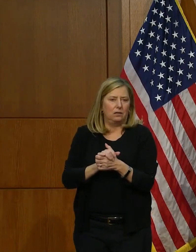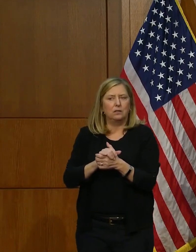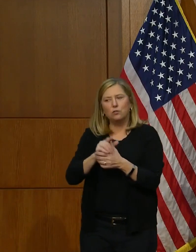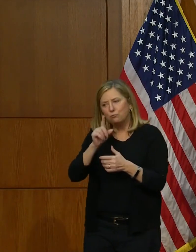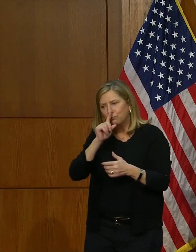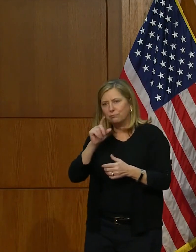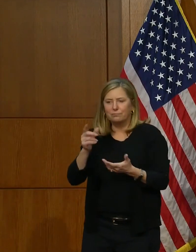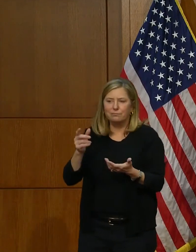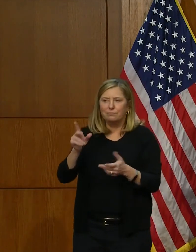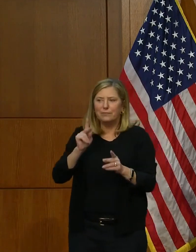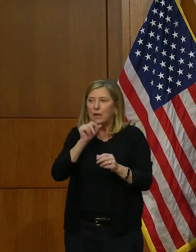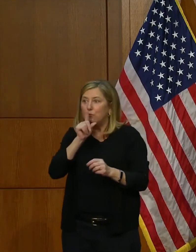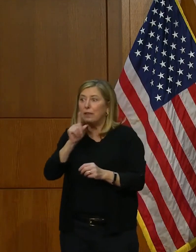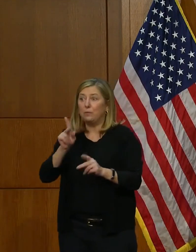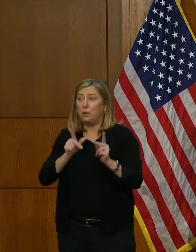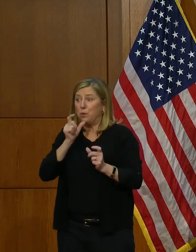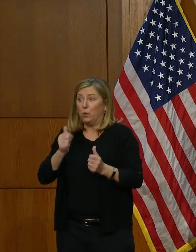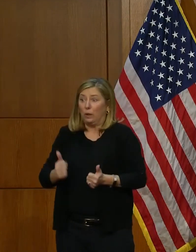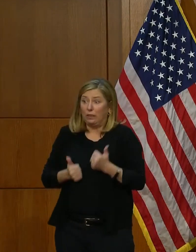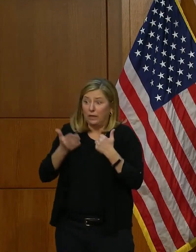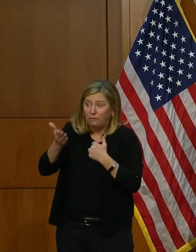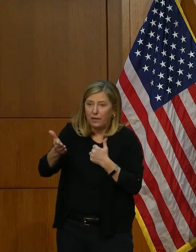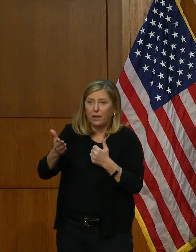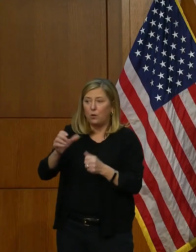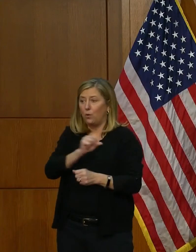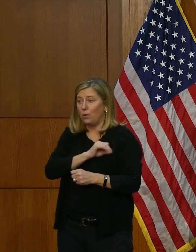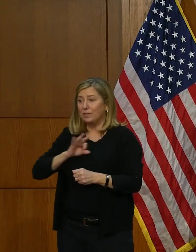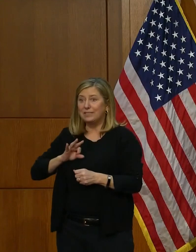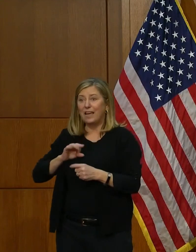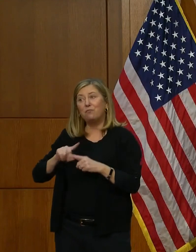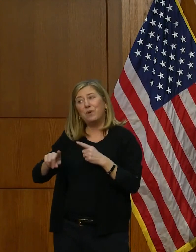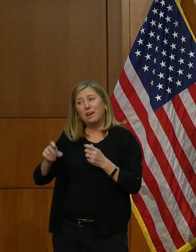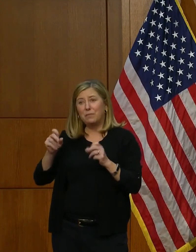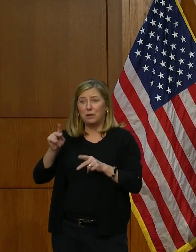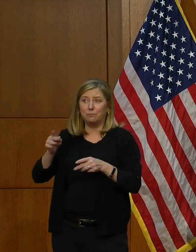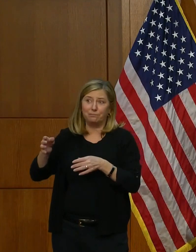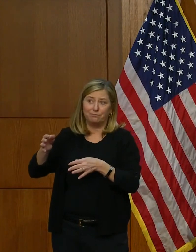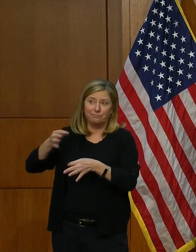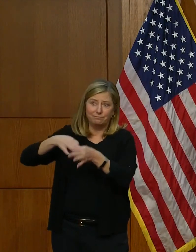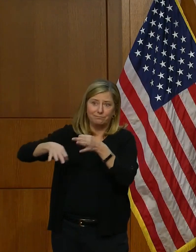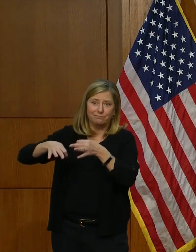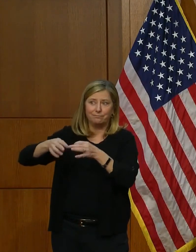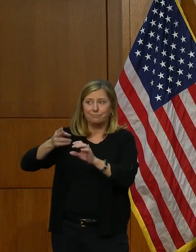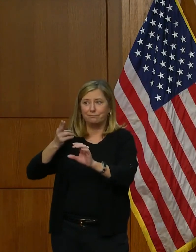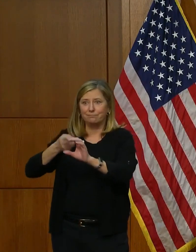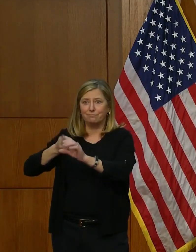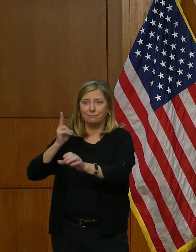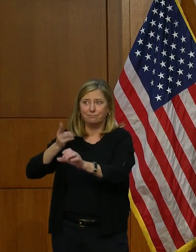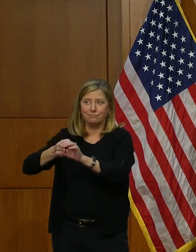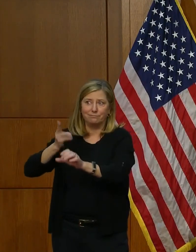NOT SO MUCH THE ONES WHO ARE STILL RESONANT IN THE STAFF.